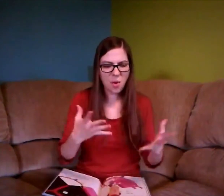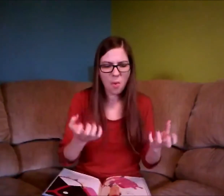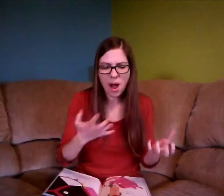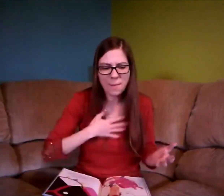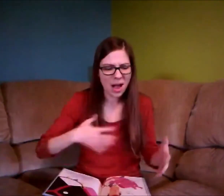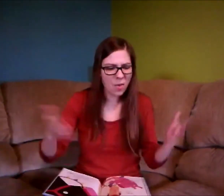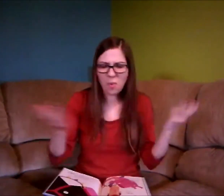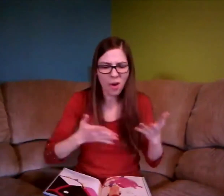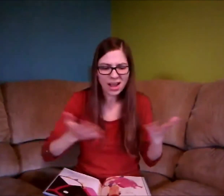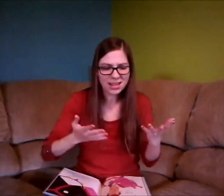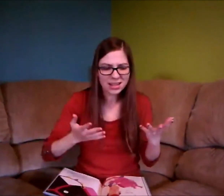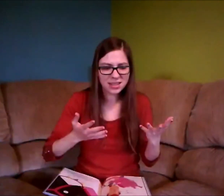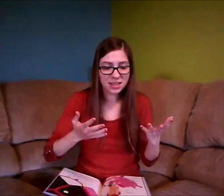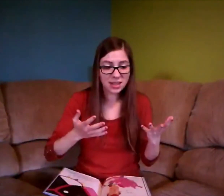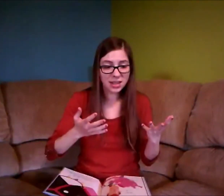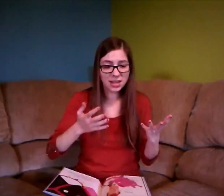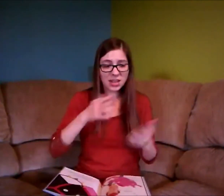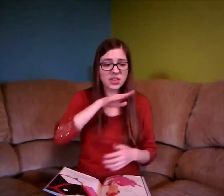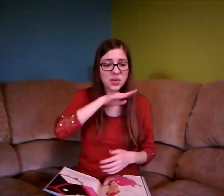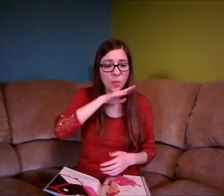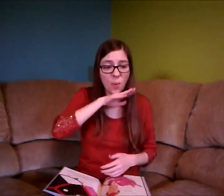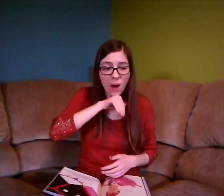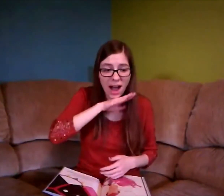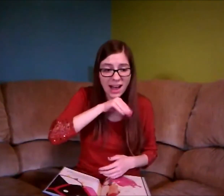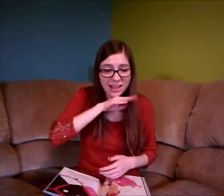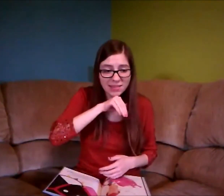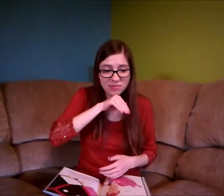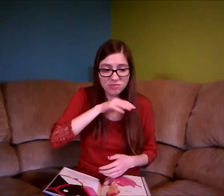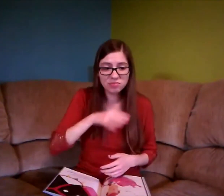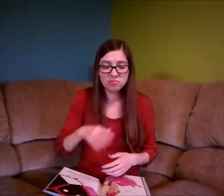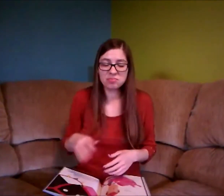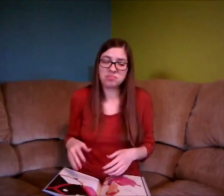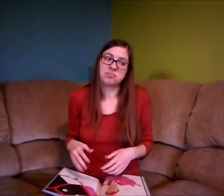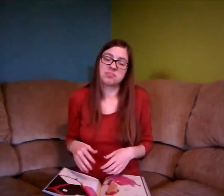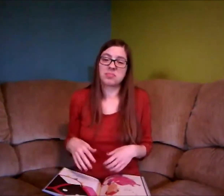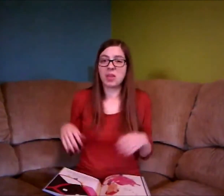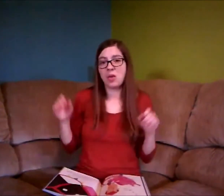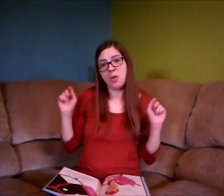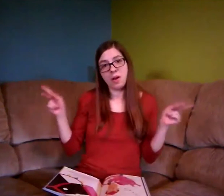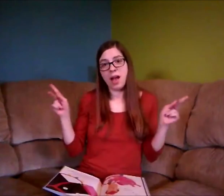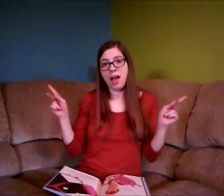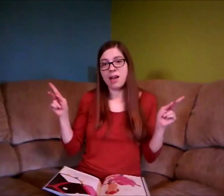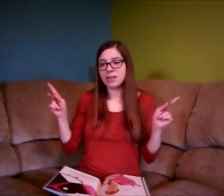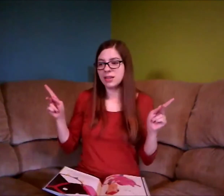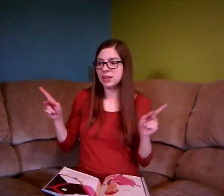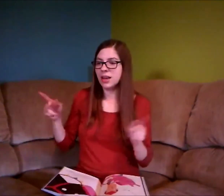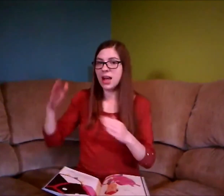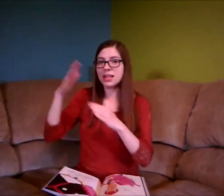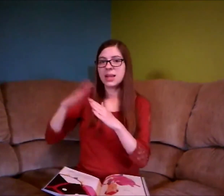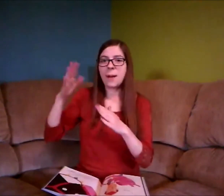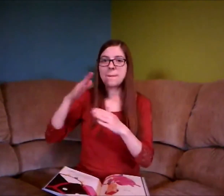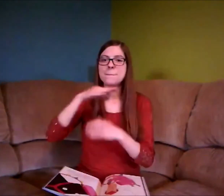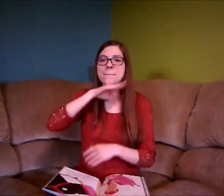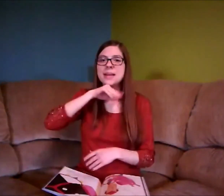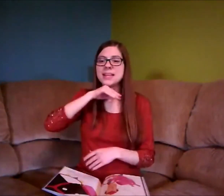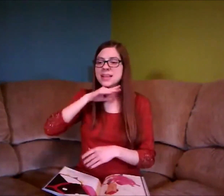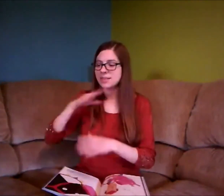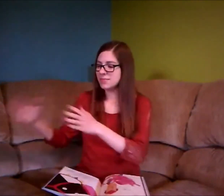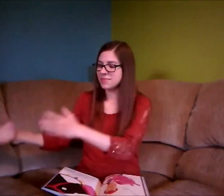She heaved out her blue ribbon swine.